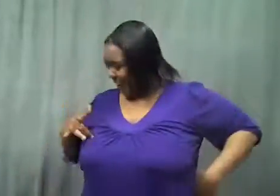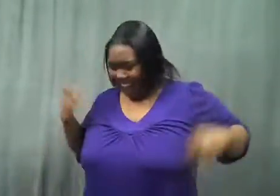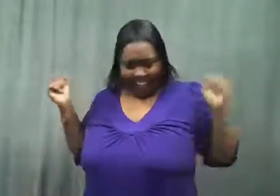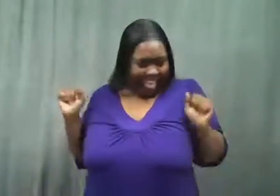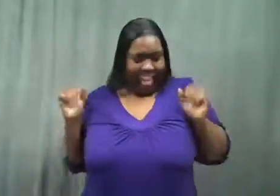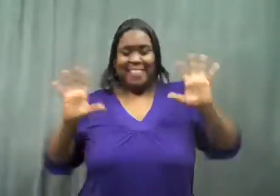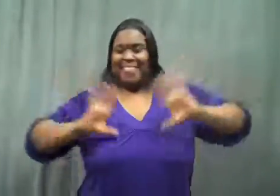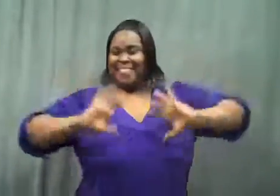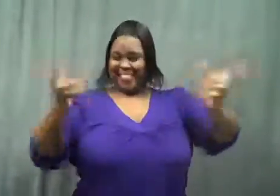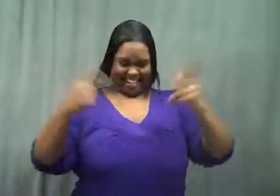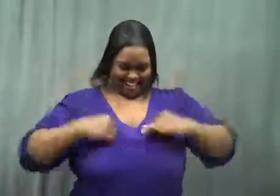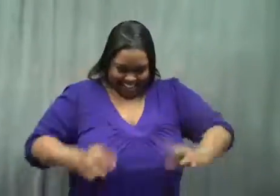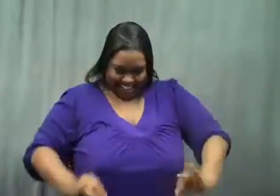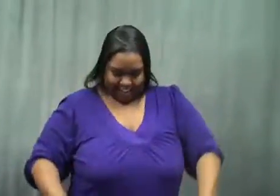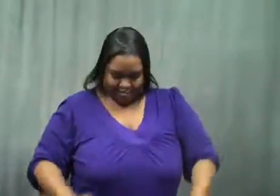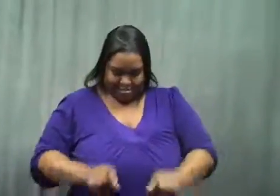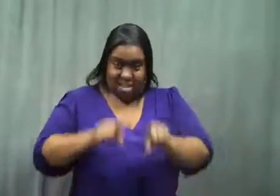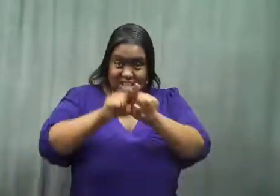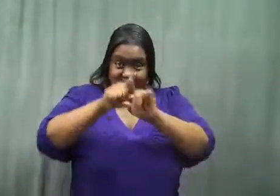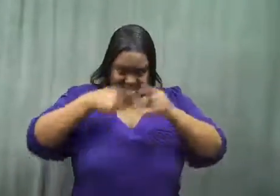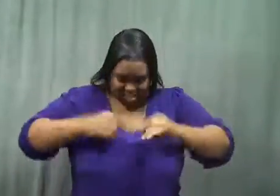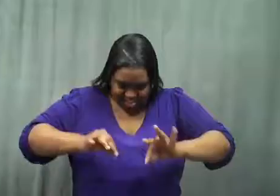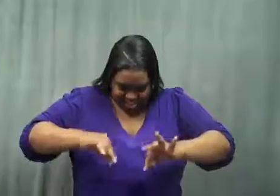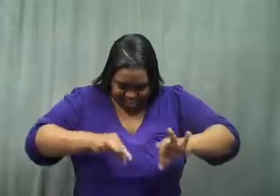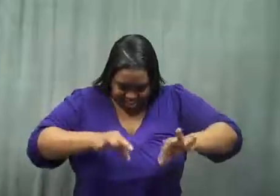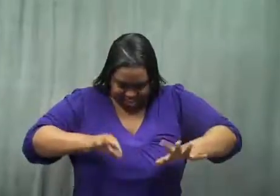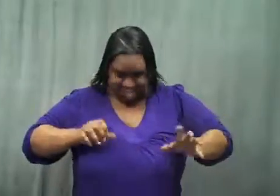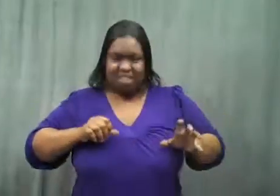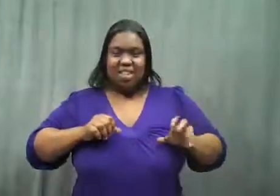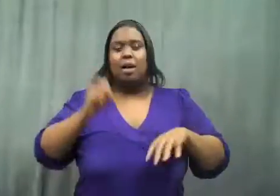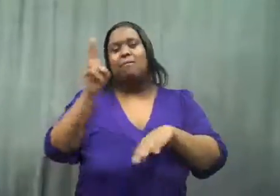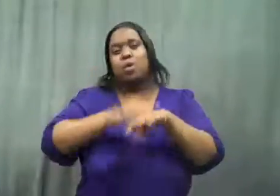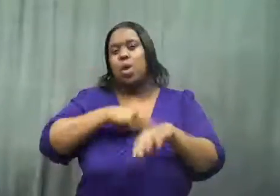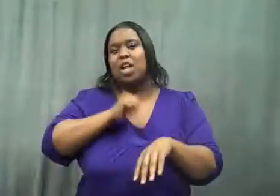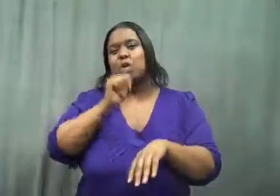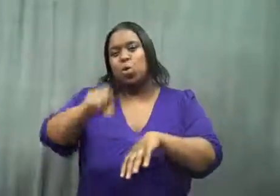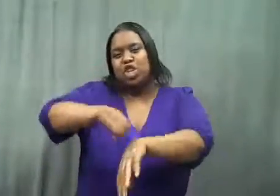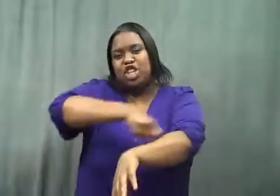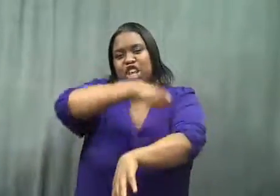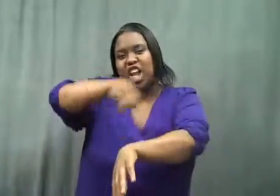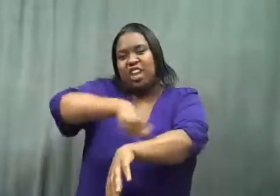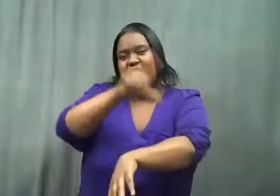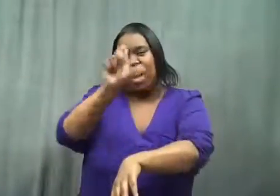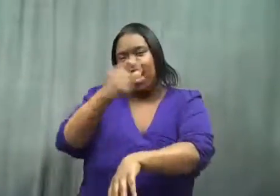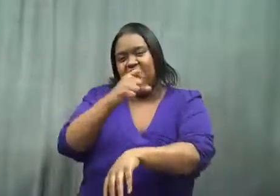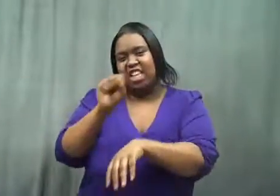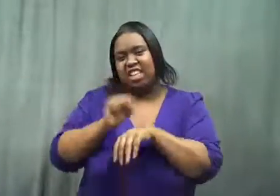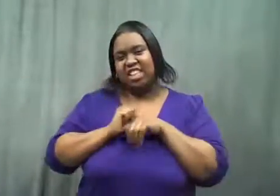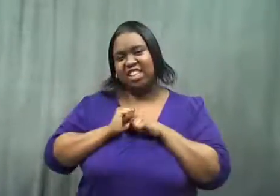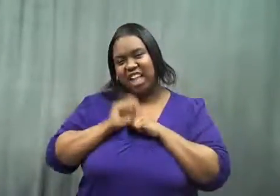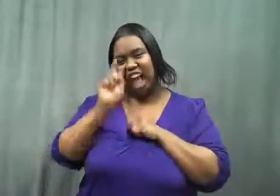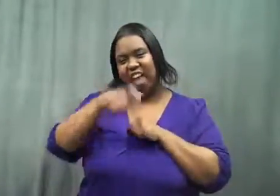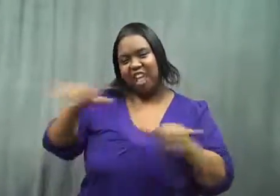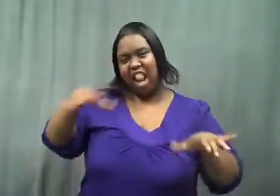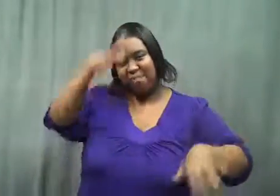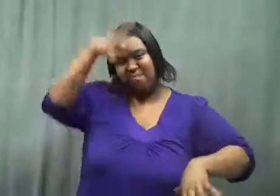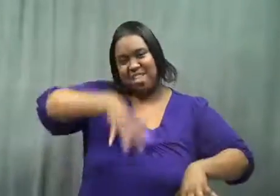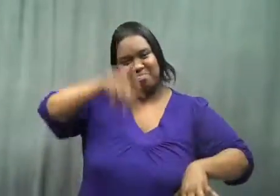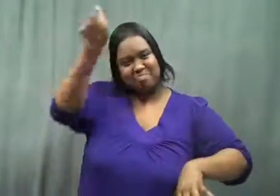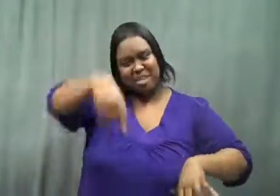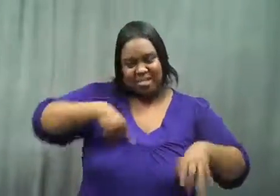I put the socks on. I didn't shave my legs, have to be like a man.